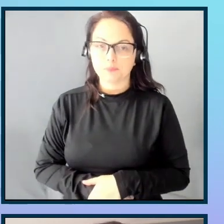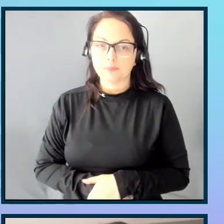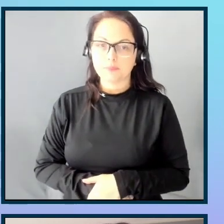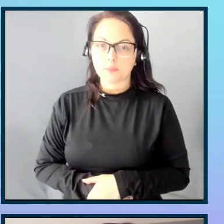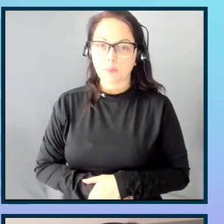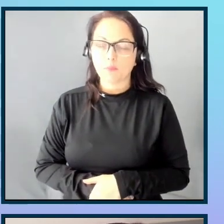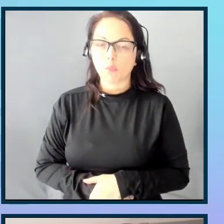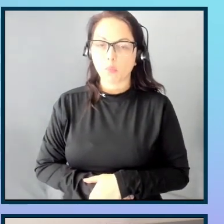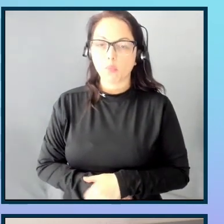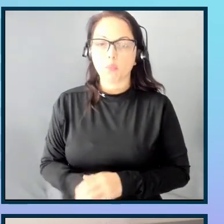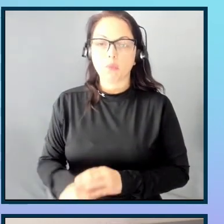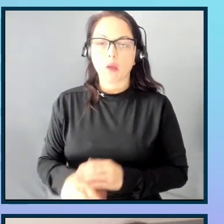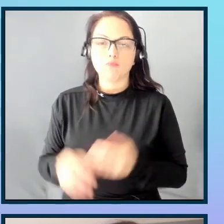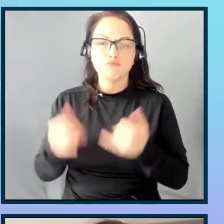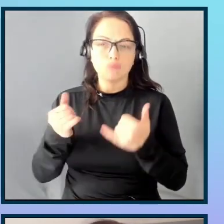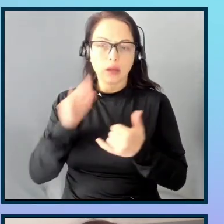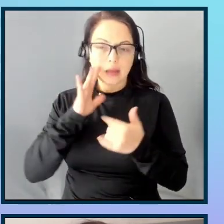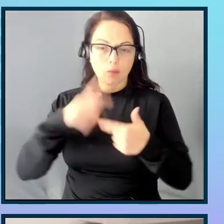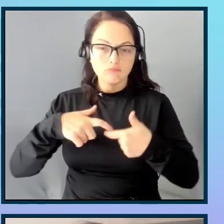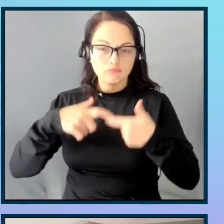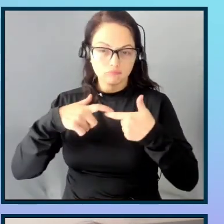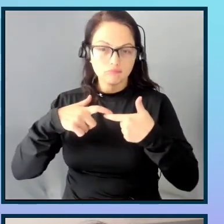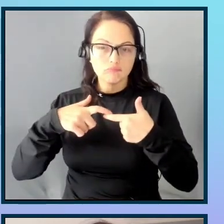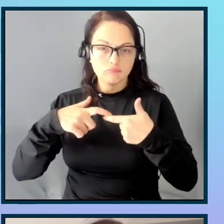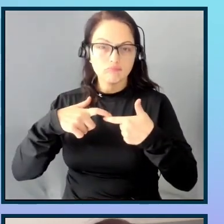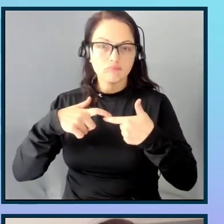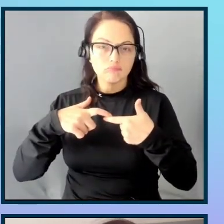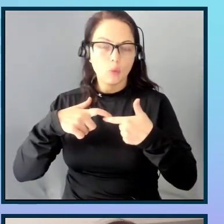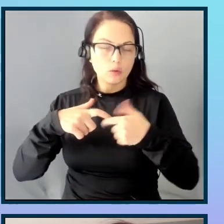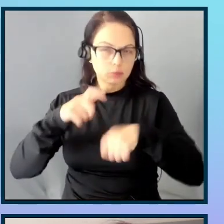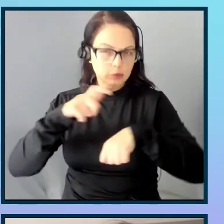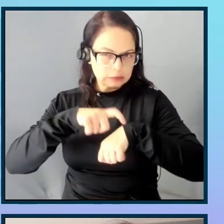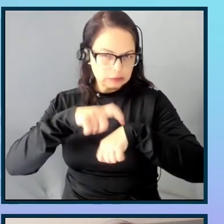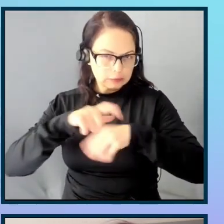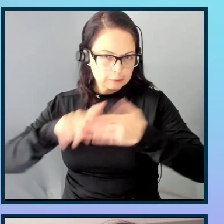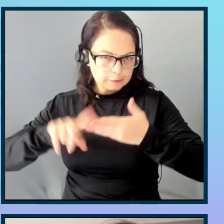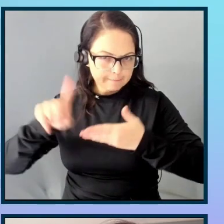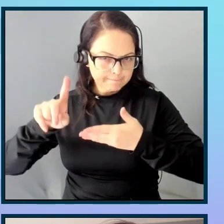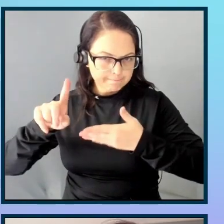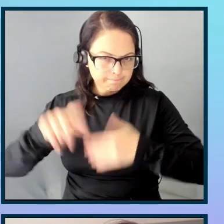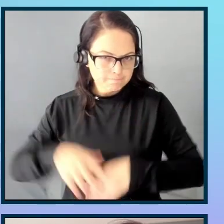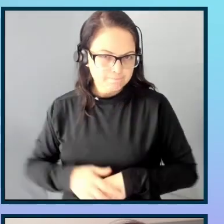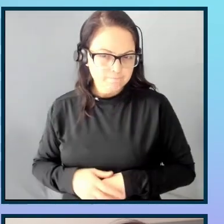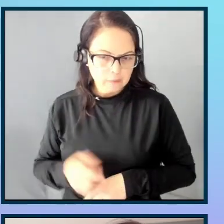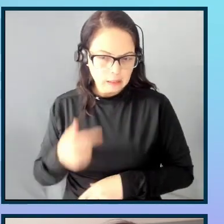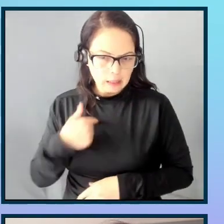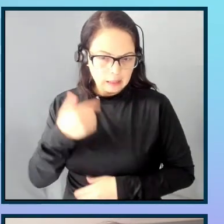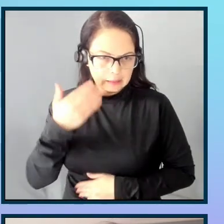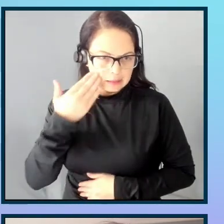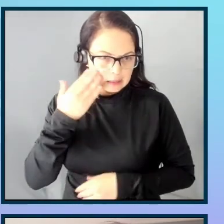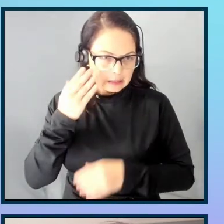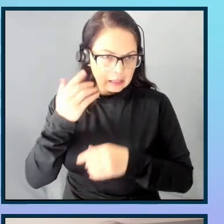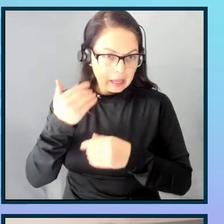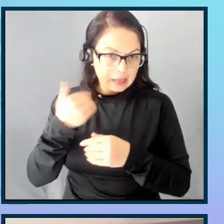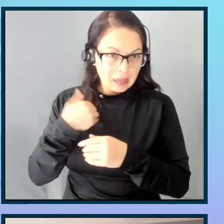I'm gonna pause here and I'm do a quick time check. I think I can do two, three minutes of questions, Laura.